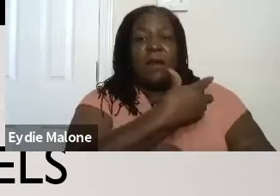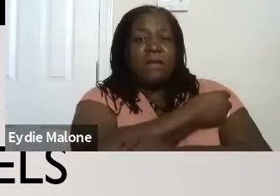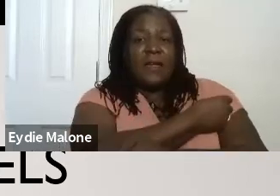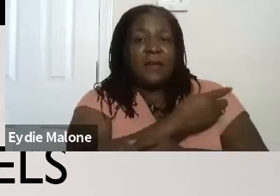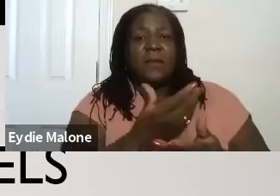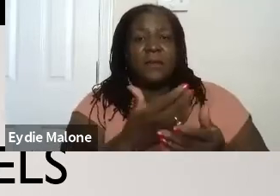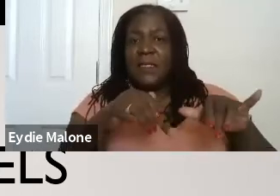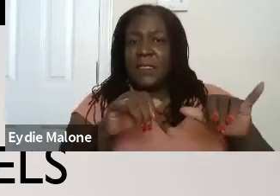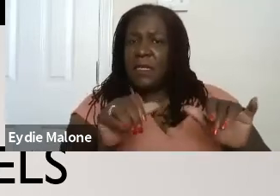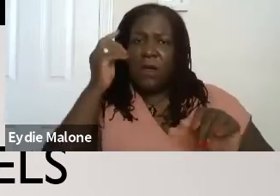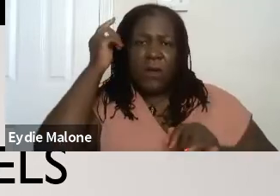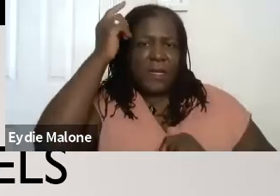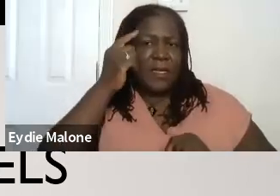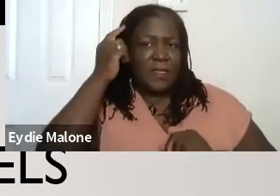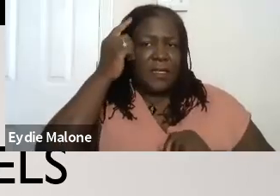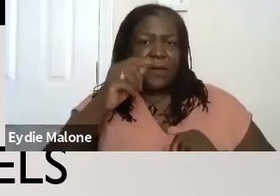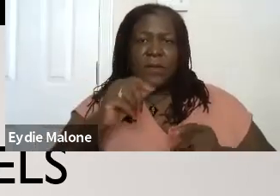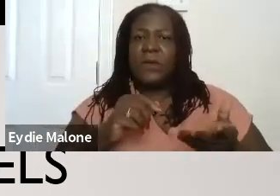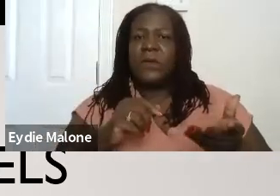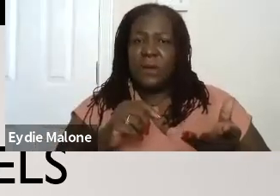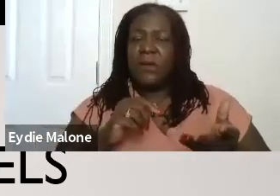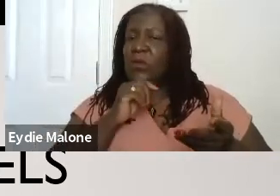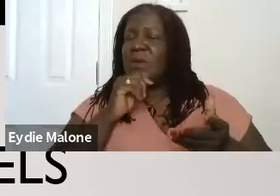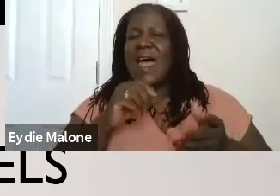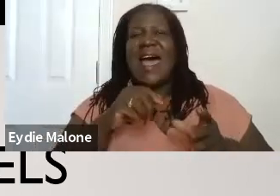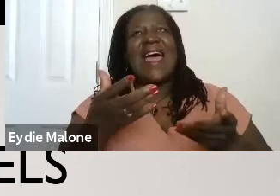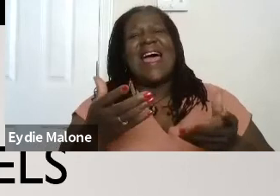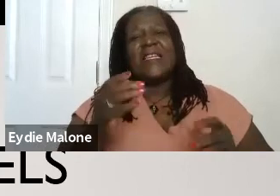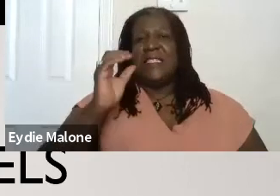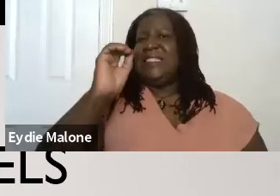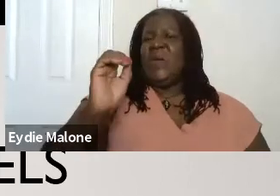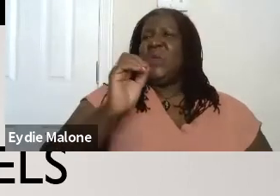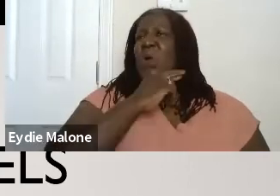consider that you're not at zero risk. You can have breakthrough disease albeit lesser